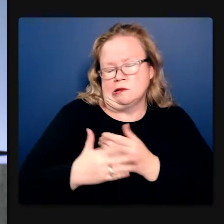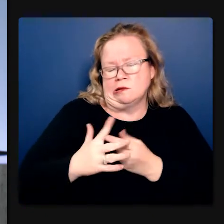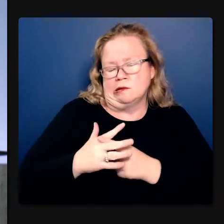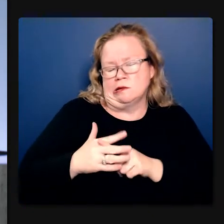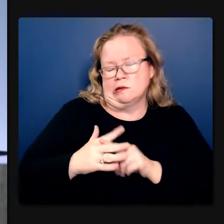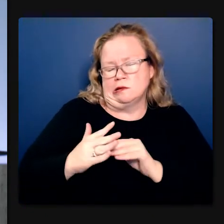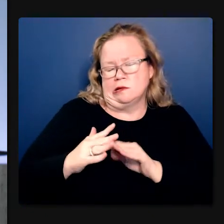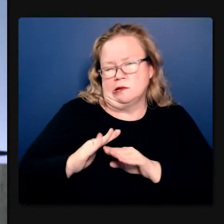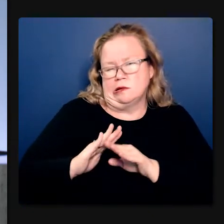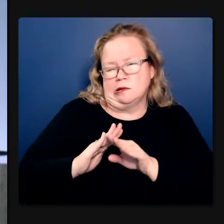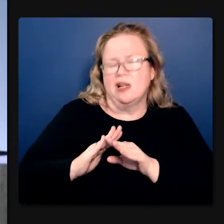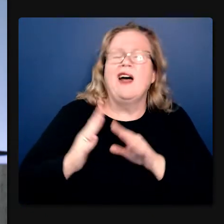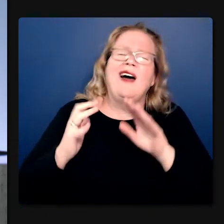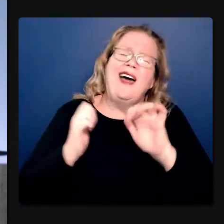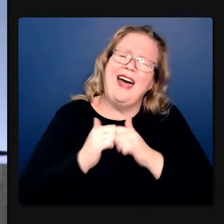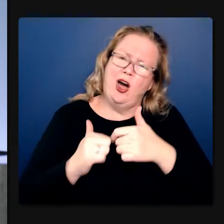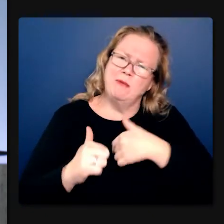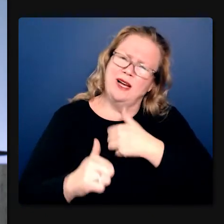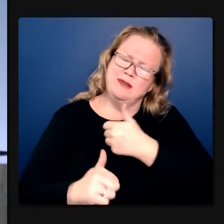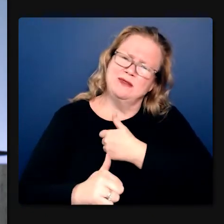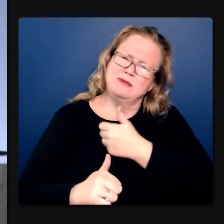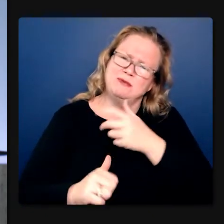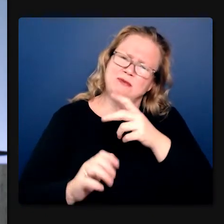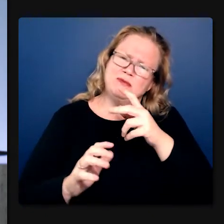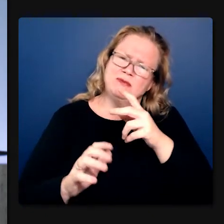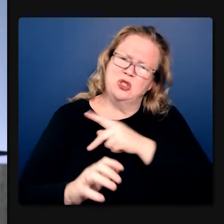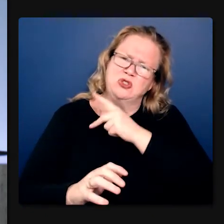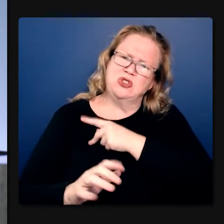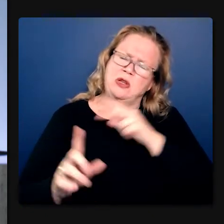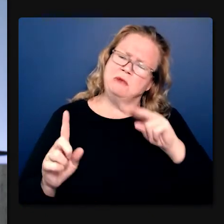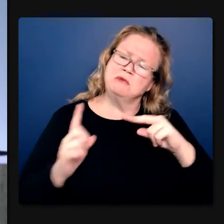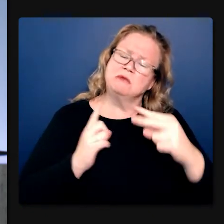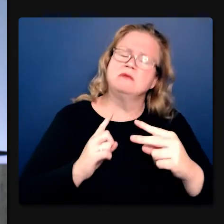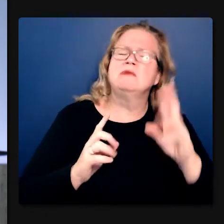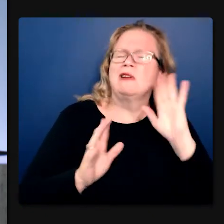and the way that I personally think about it is using the example of Netflix.